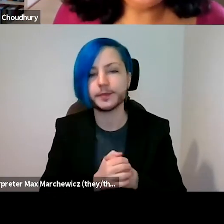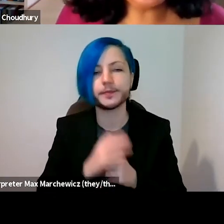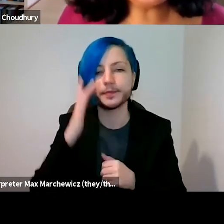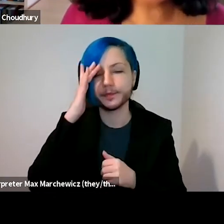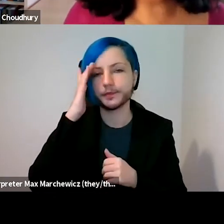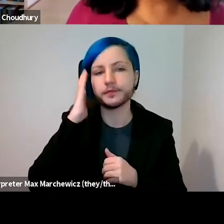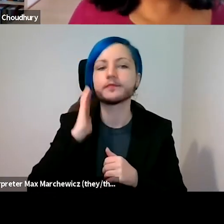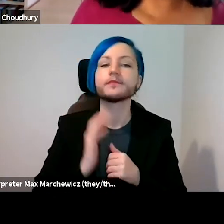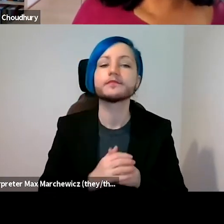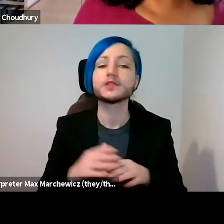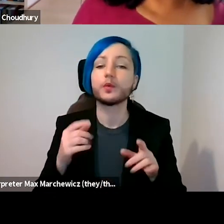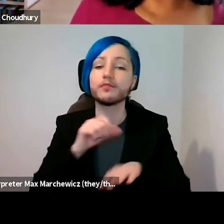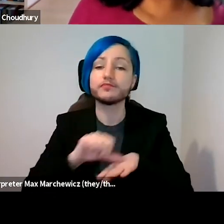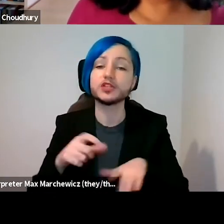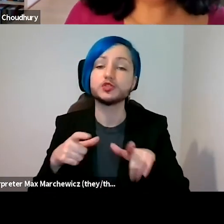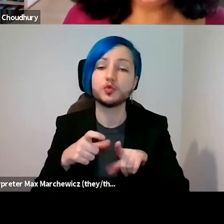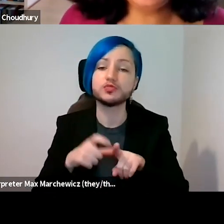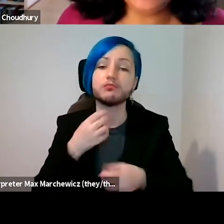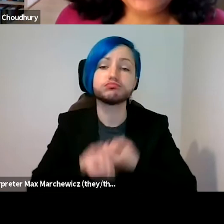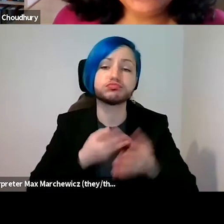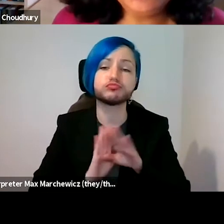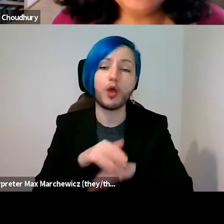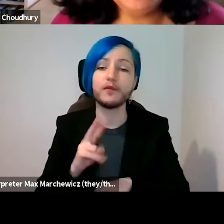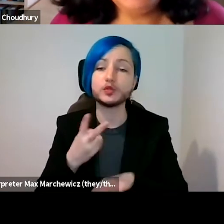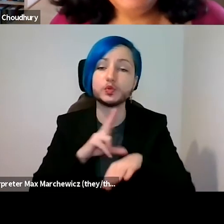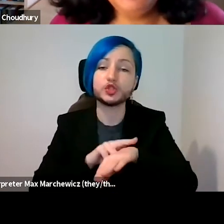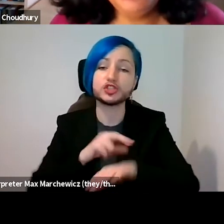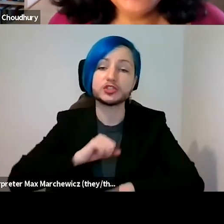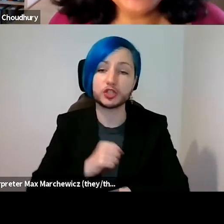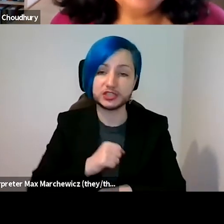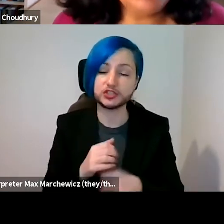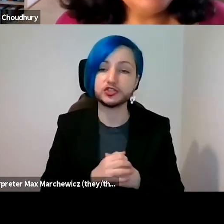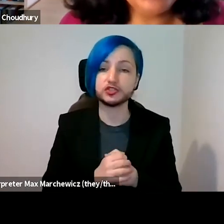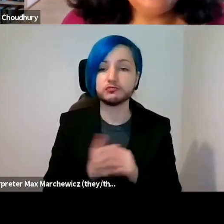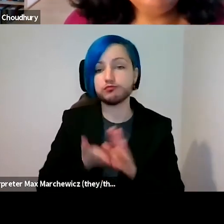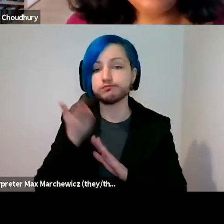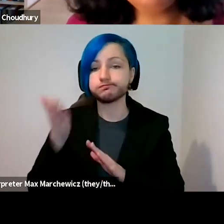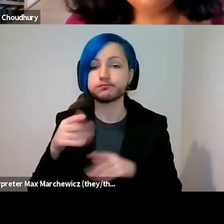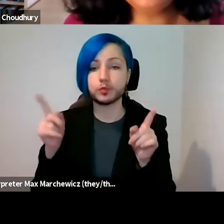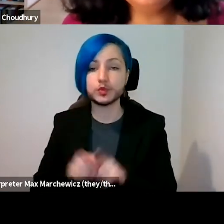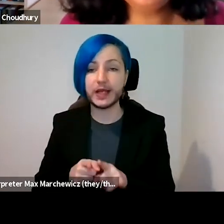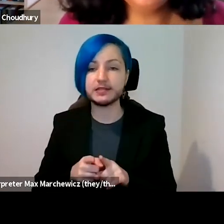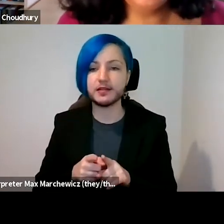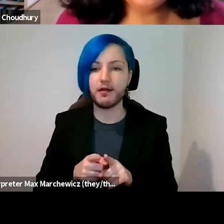So The Surgeon's Daughter narrates the story of two Scottish doctors who go to the sub-continent to make their fortunes.